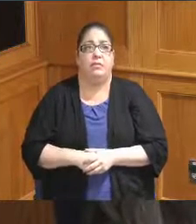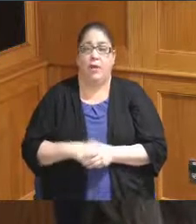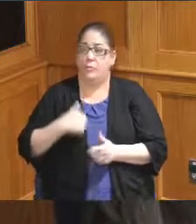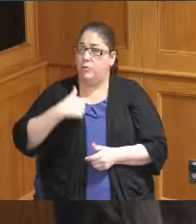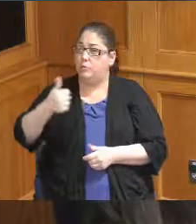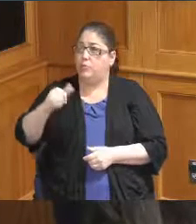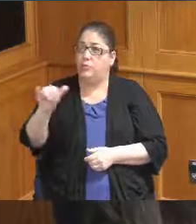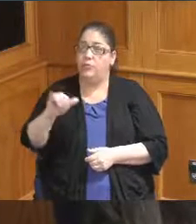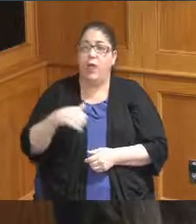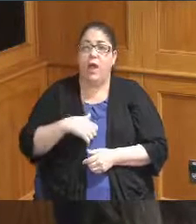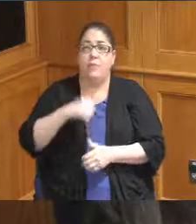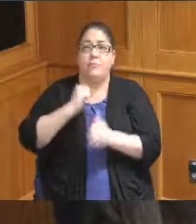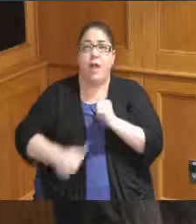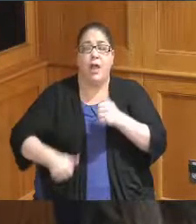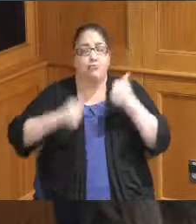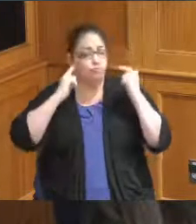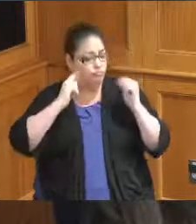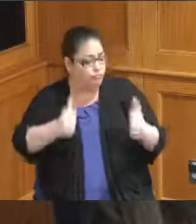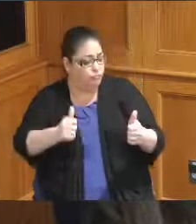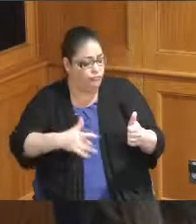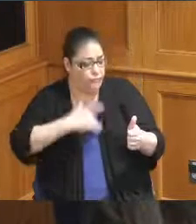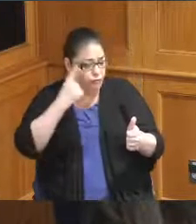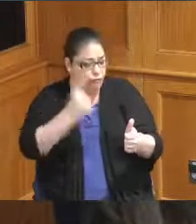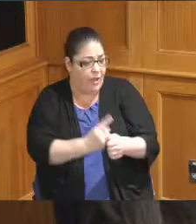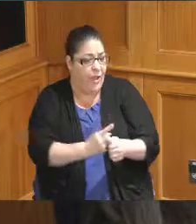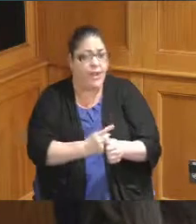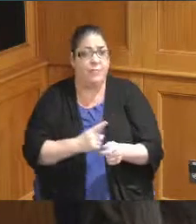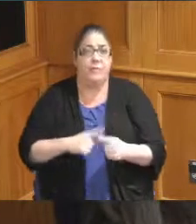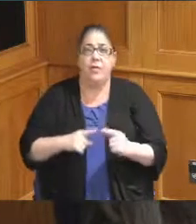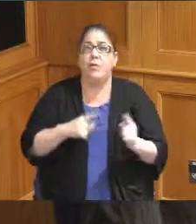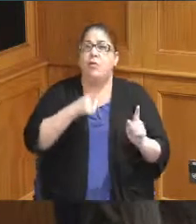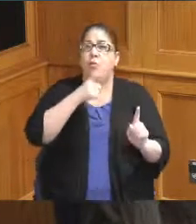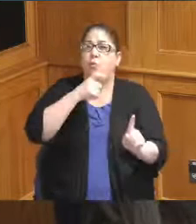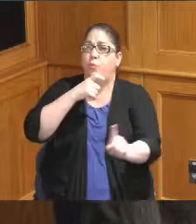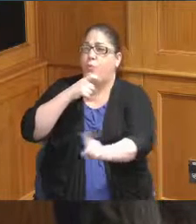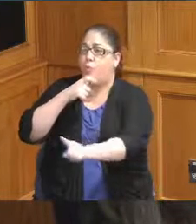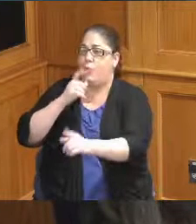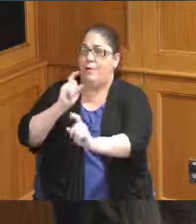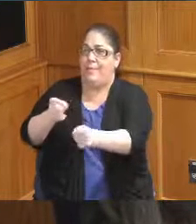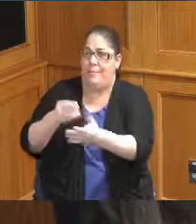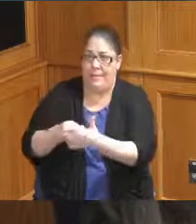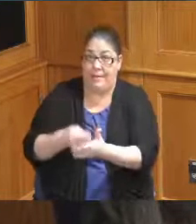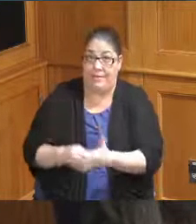passed the levy oh it's the right thing to do but I never got down to who is getting this money and